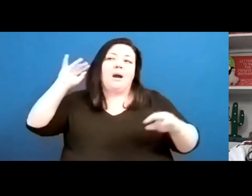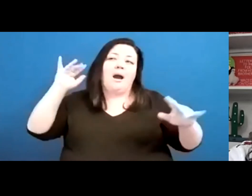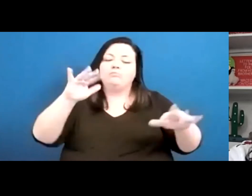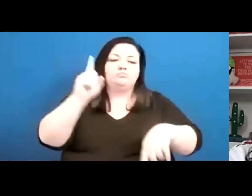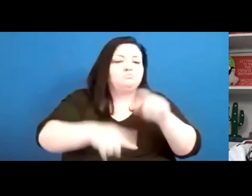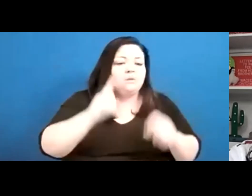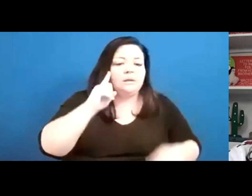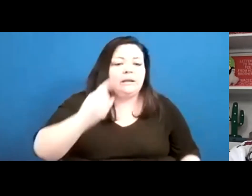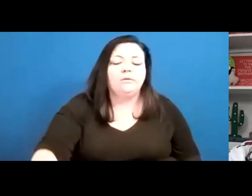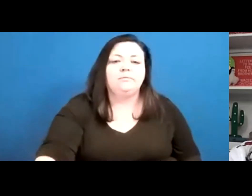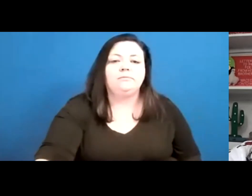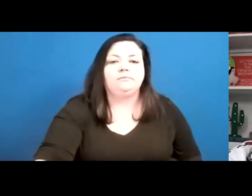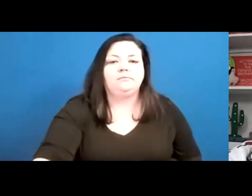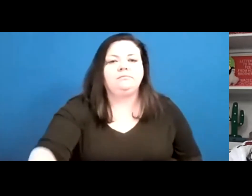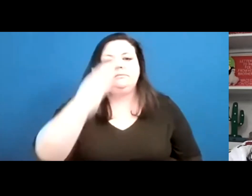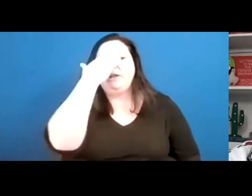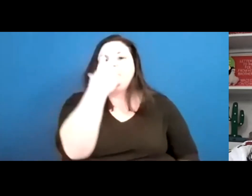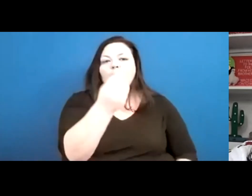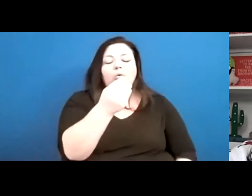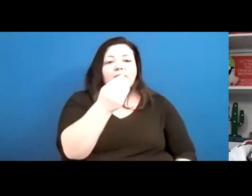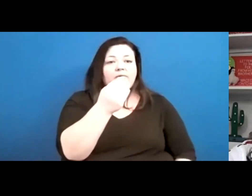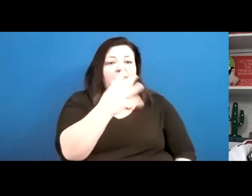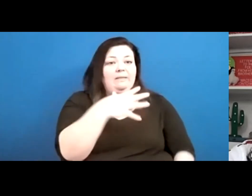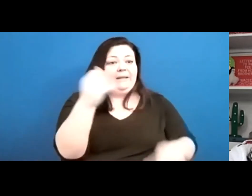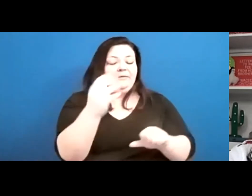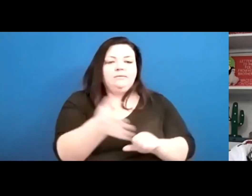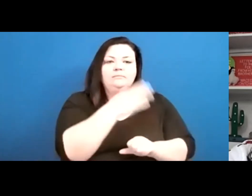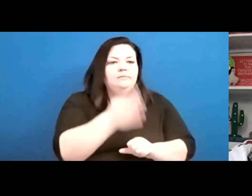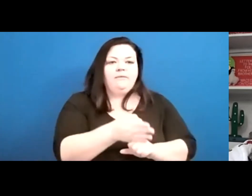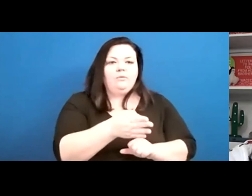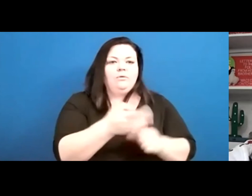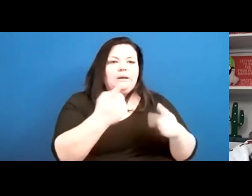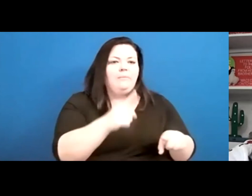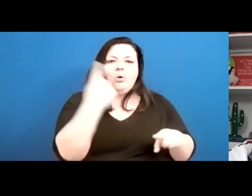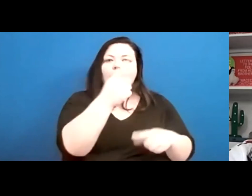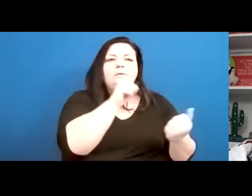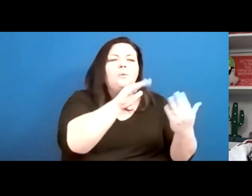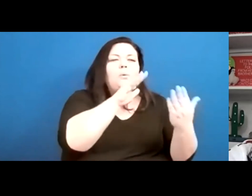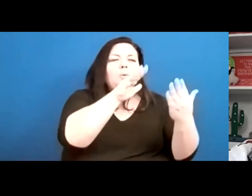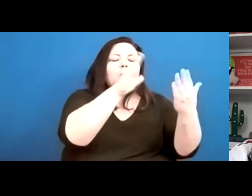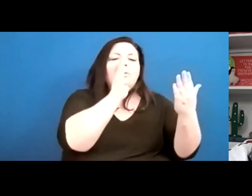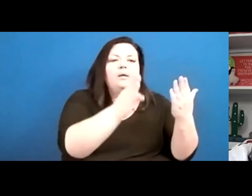But I knew the wolf would never leave, and he would never/ stop crying. I sat beside him again